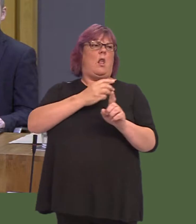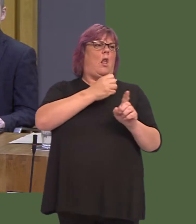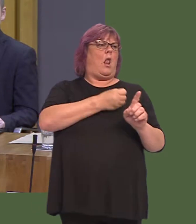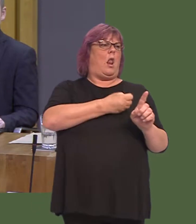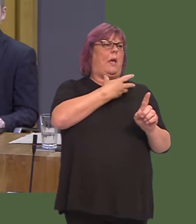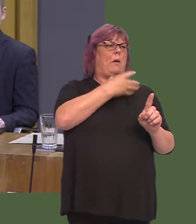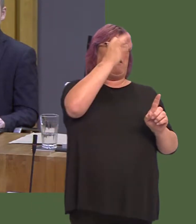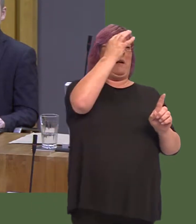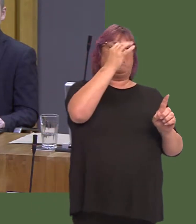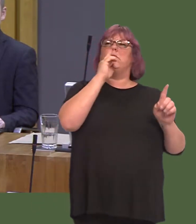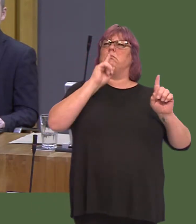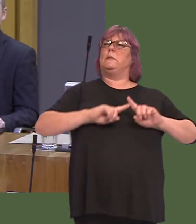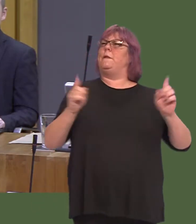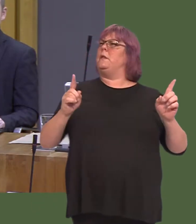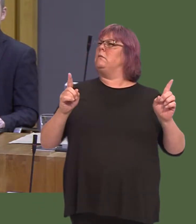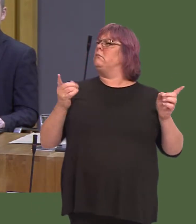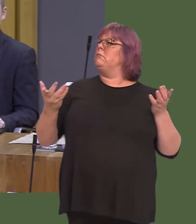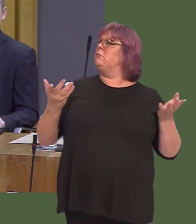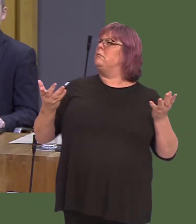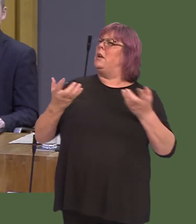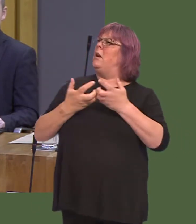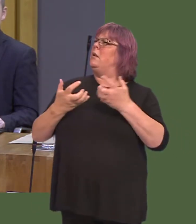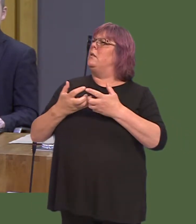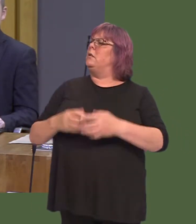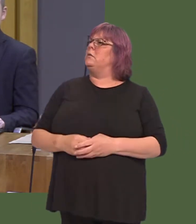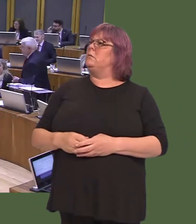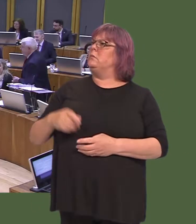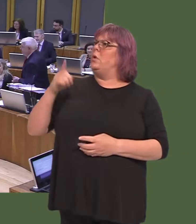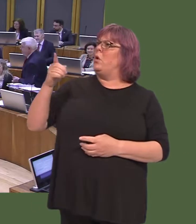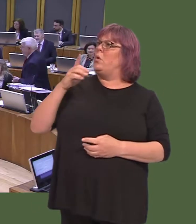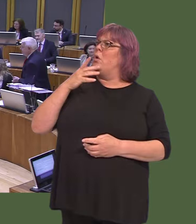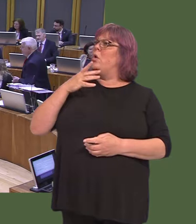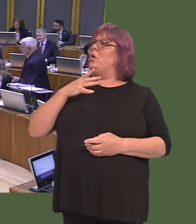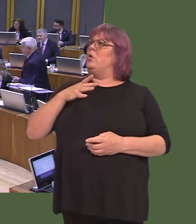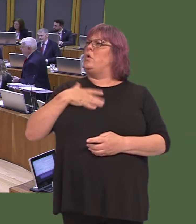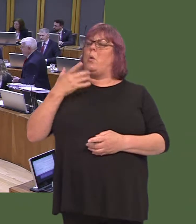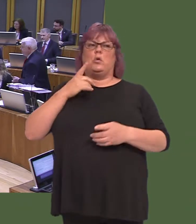The lack of urgency, willingness and the lack of being able to do things differently is